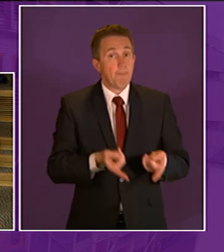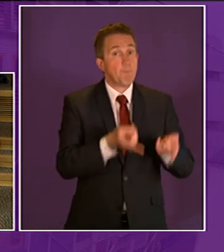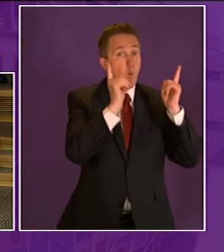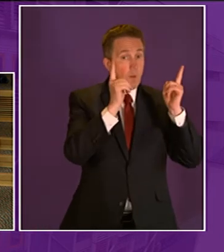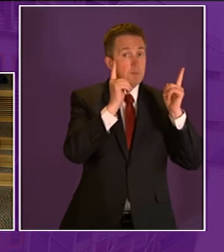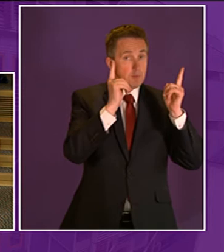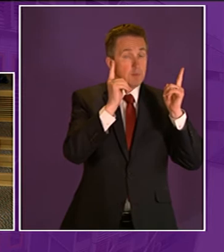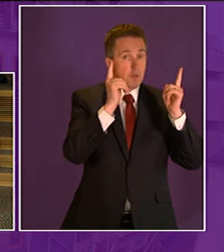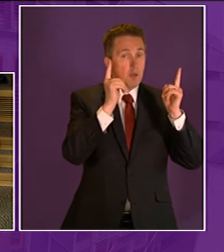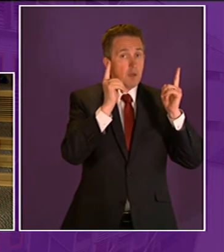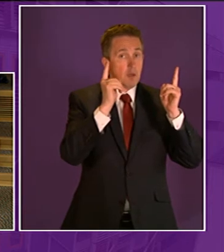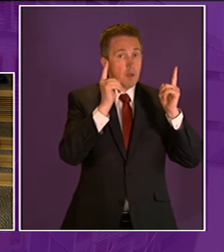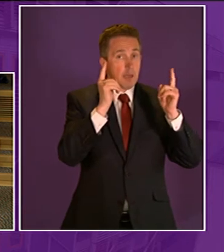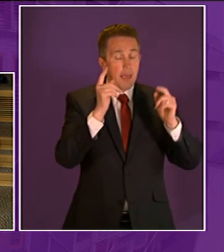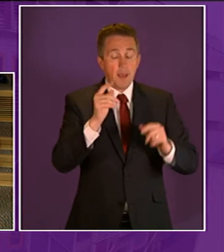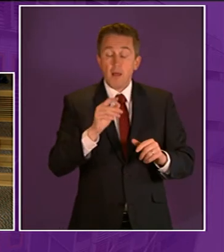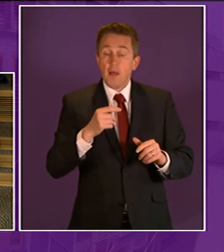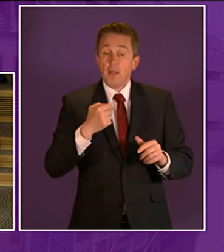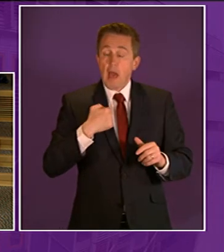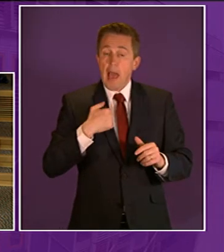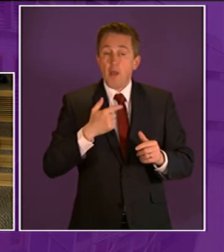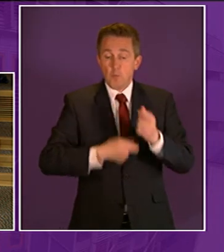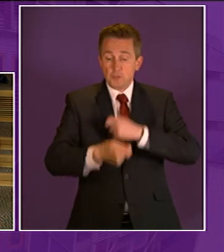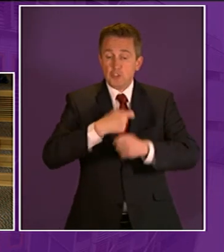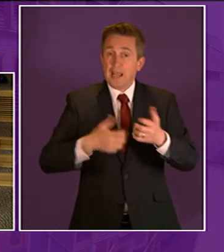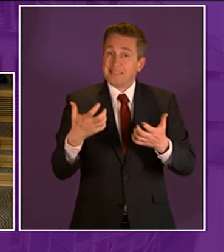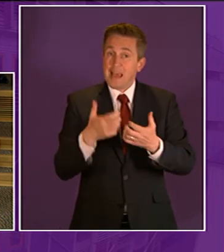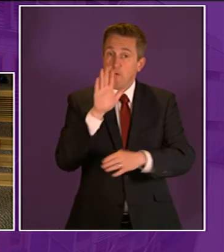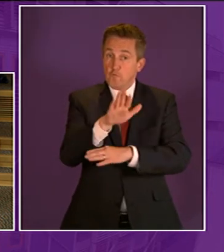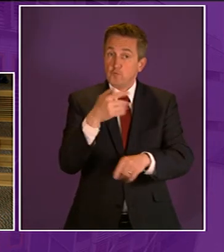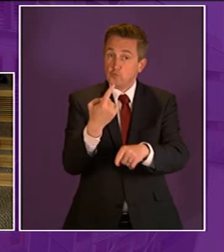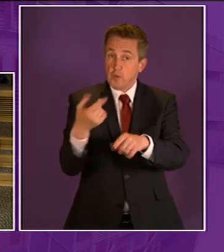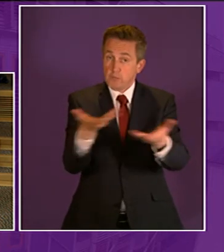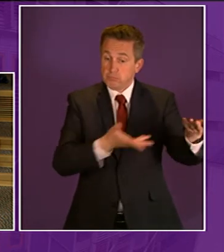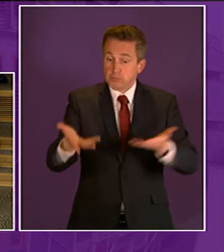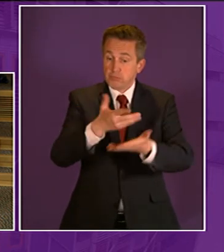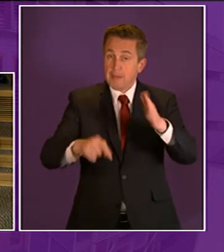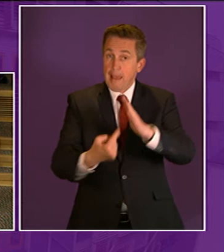making a significant change to the way in which the talks will be conducted from now on.